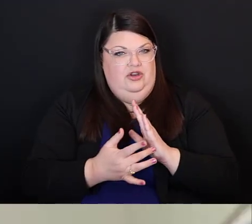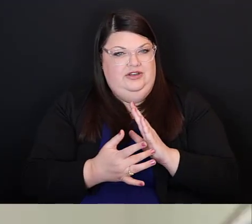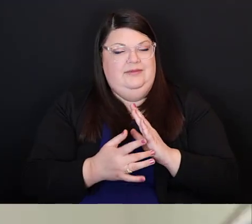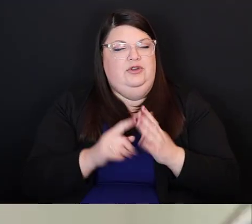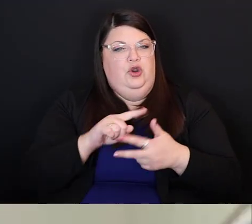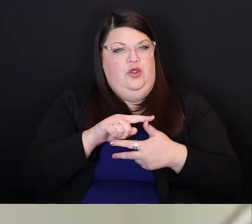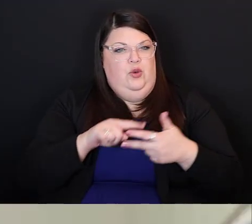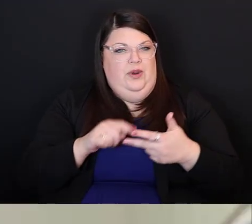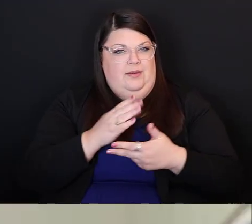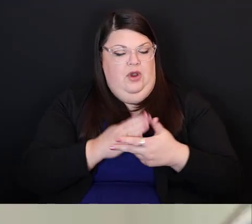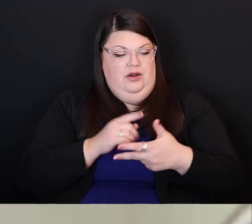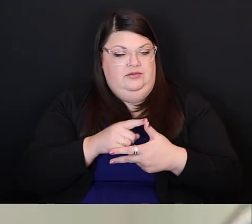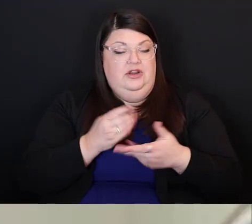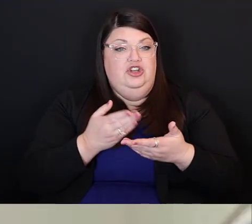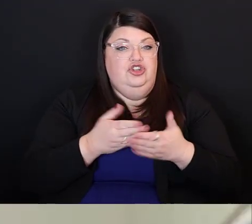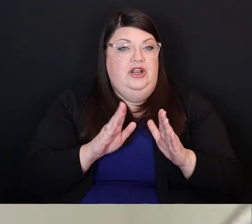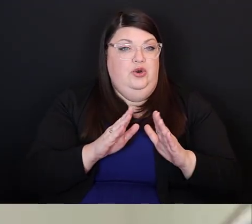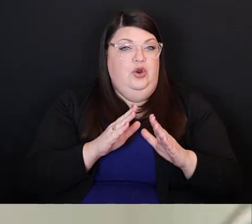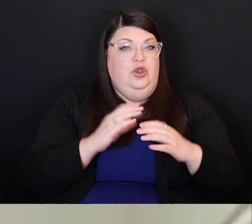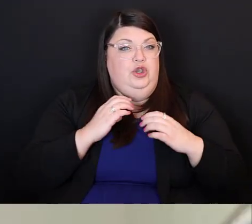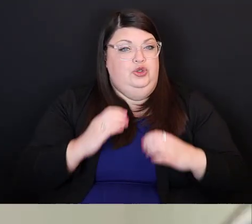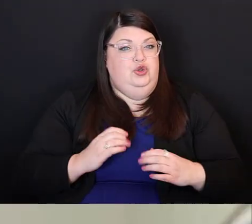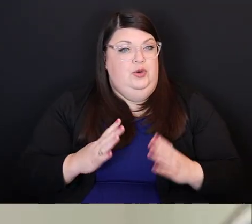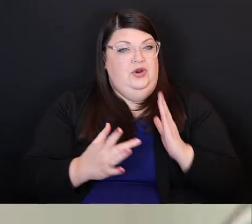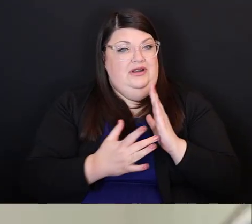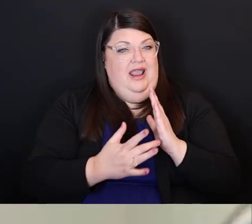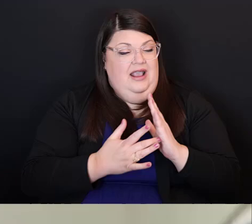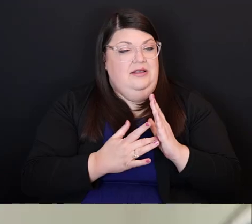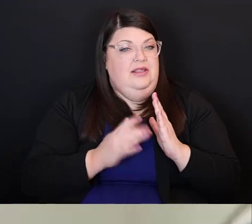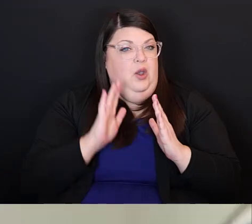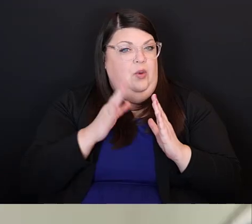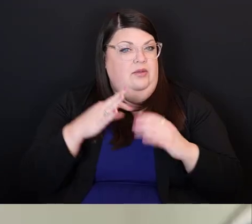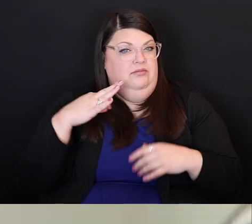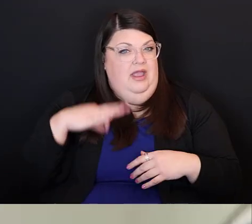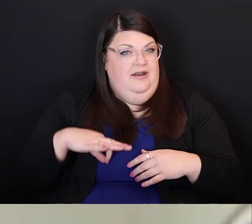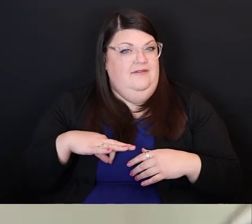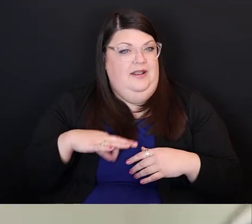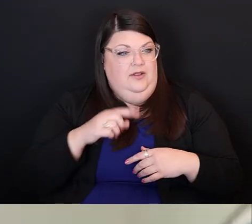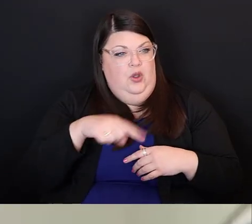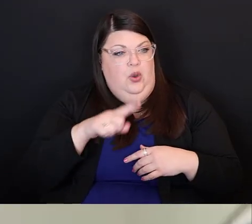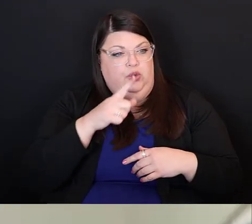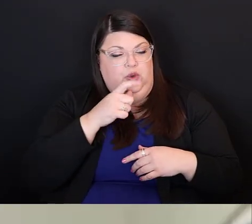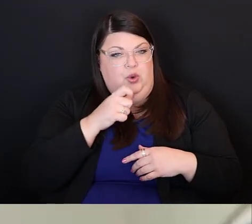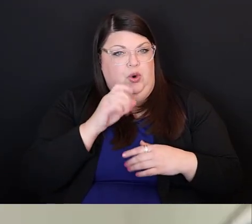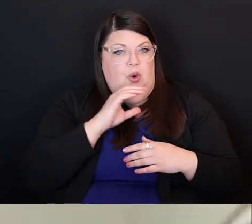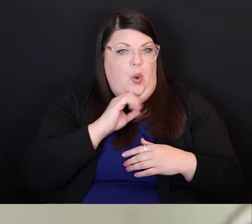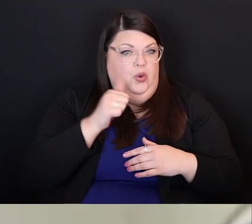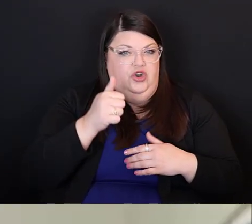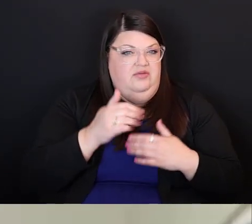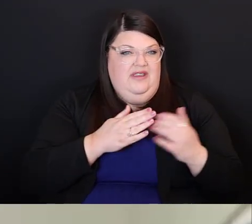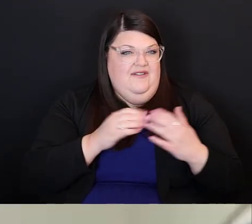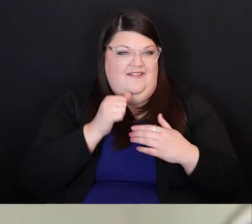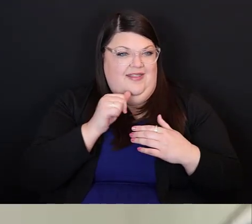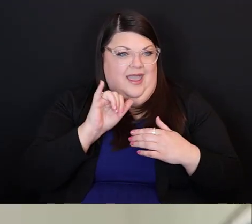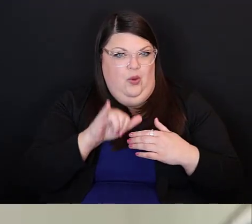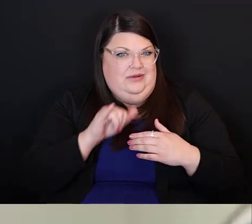We have general consumer tech that ultimately benefits older adults and those with disabilities. Even if it wasn't the main focus.